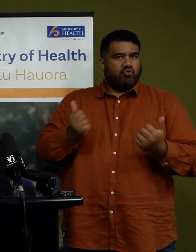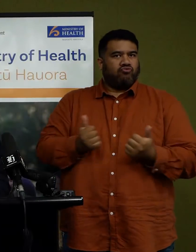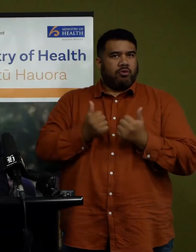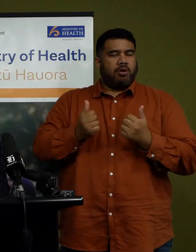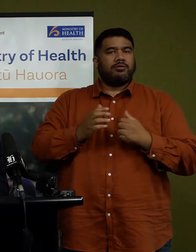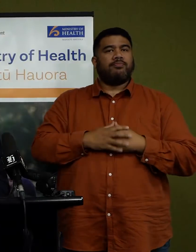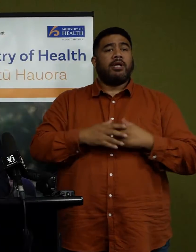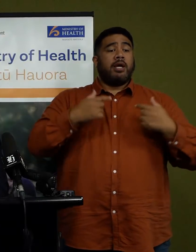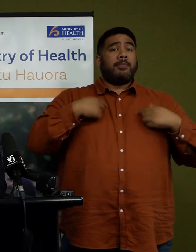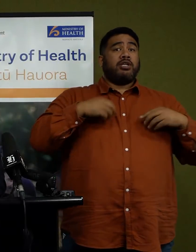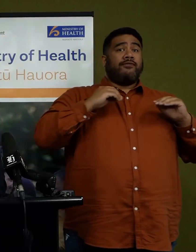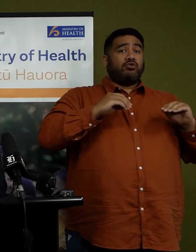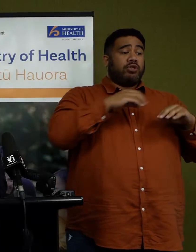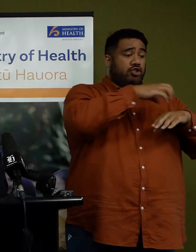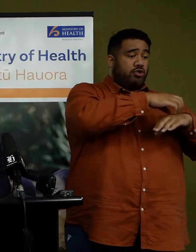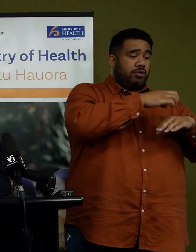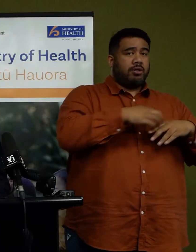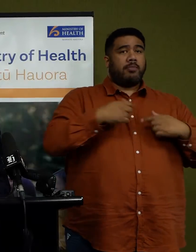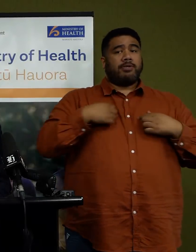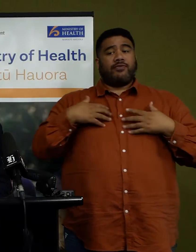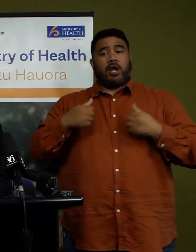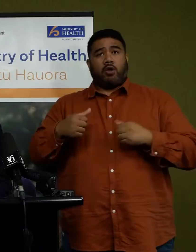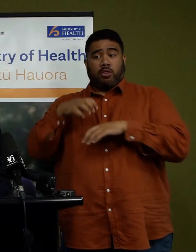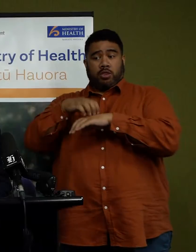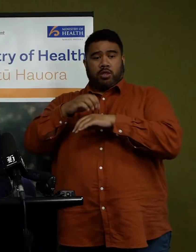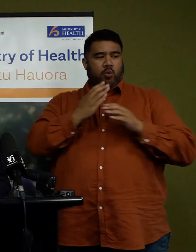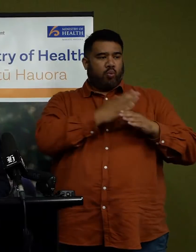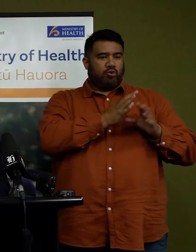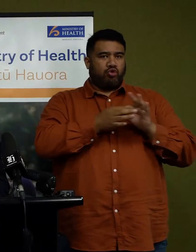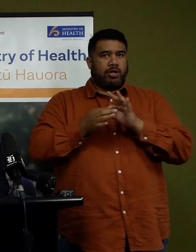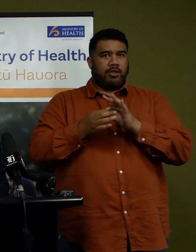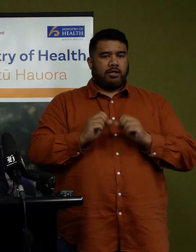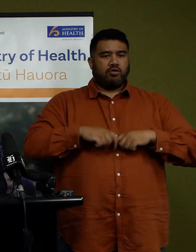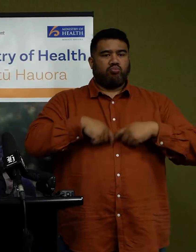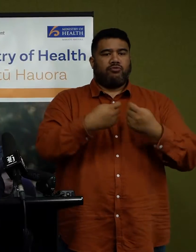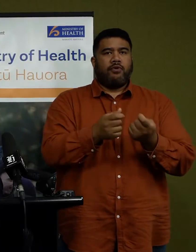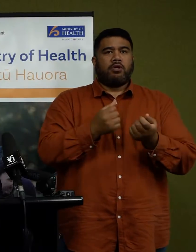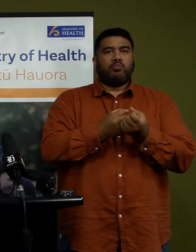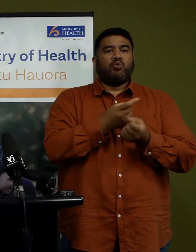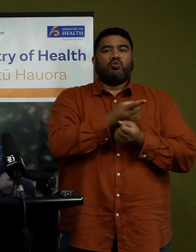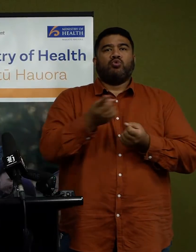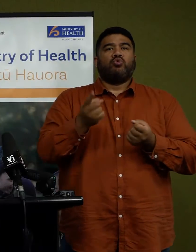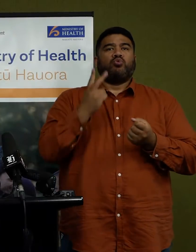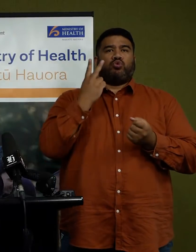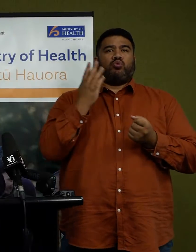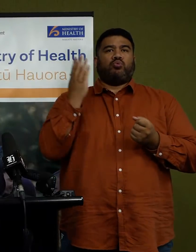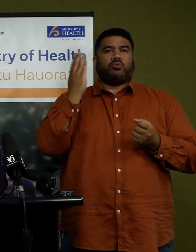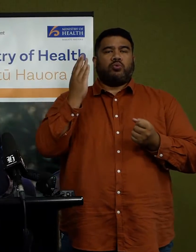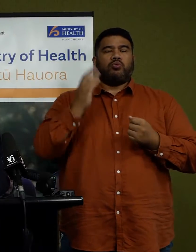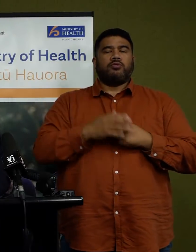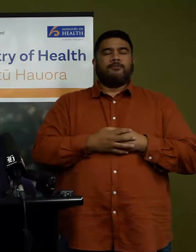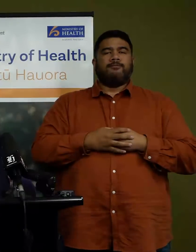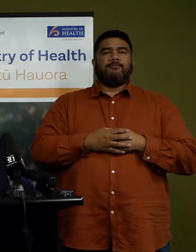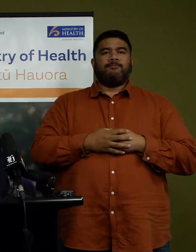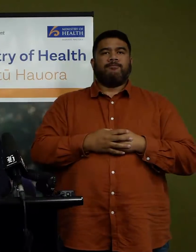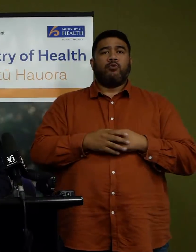will work together to provide the schools with appropriate advice and support. The ministries also want to emphasize,